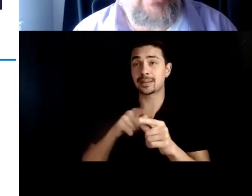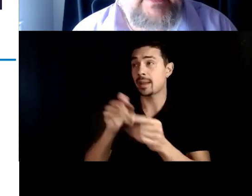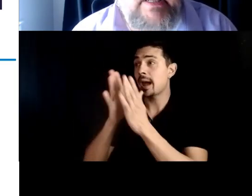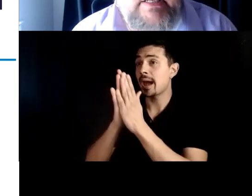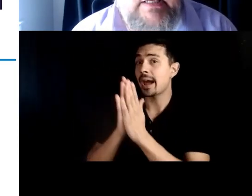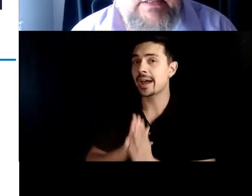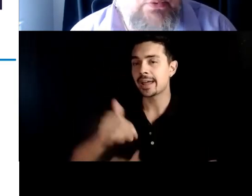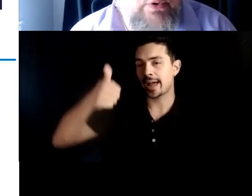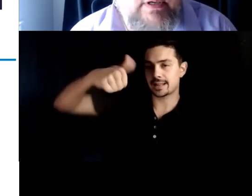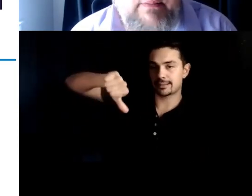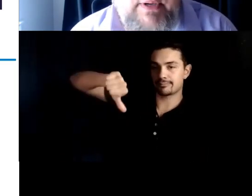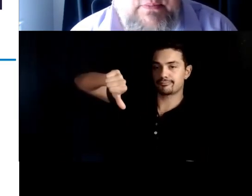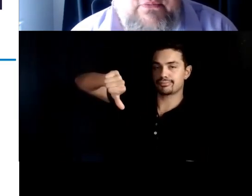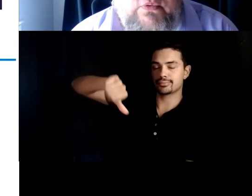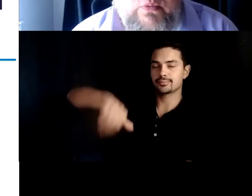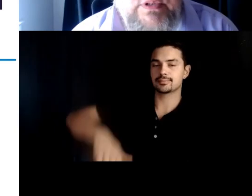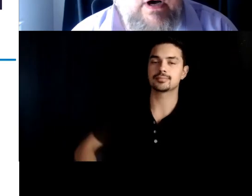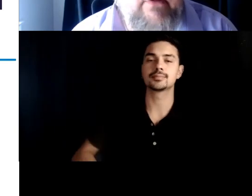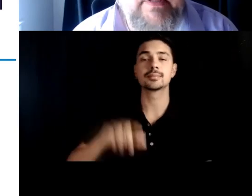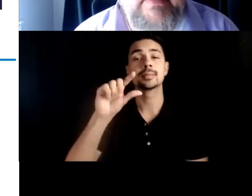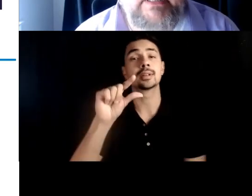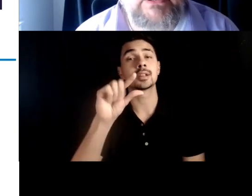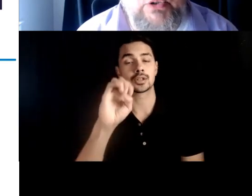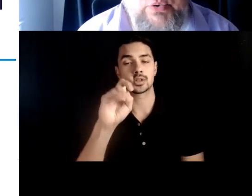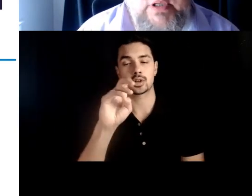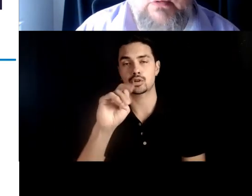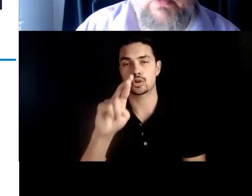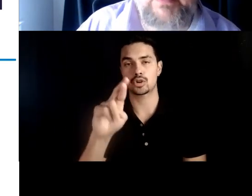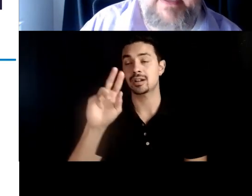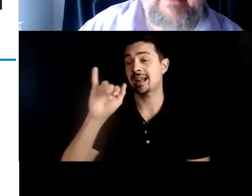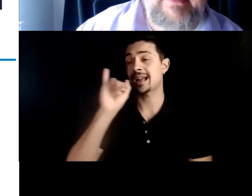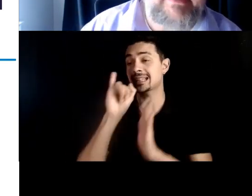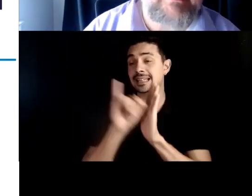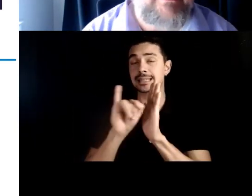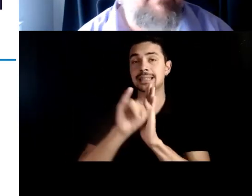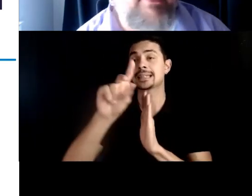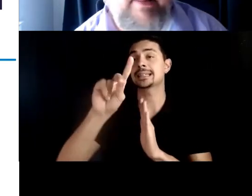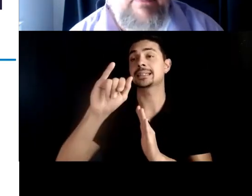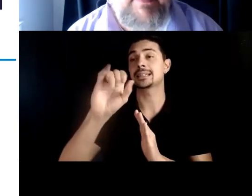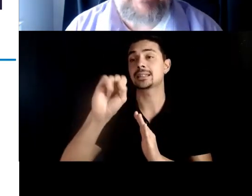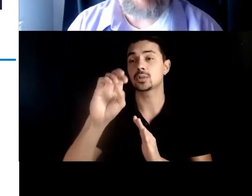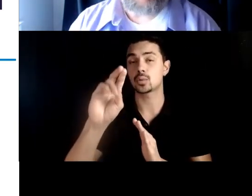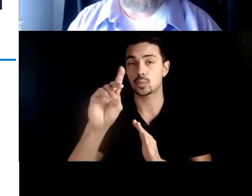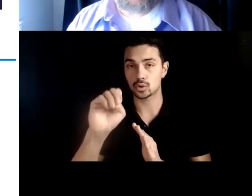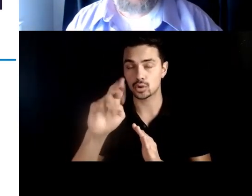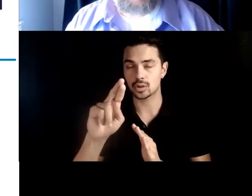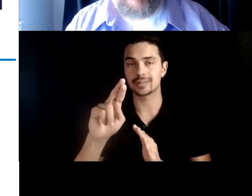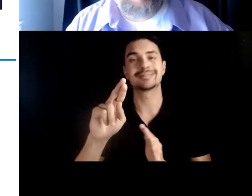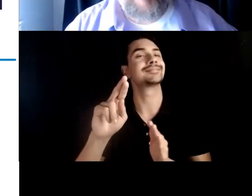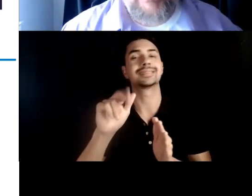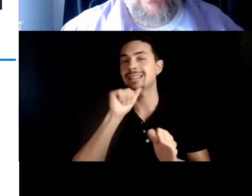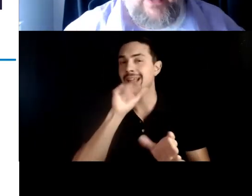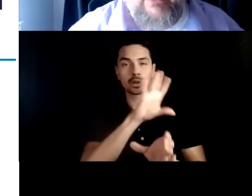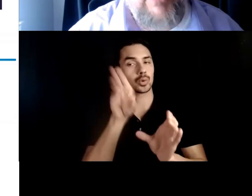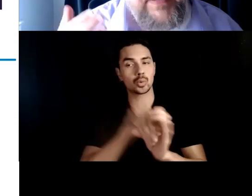Gender identity disorder, as I mentioned before, was oftentimes excluded, which meant that therapy wouldn't be covered as well.